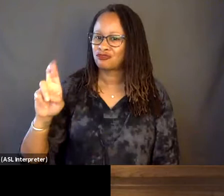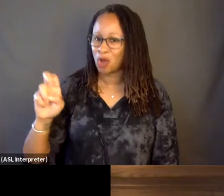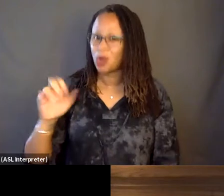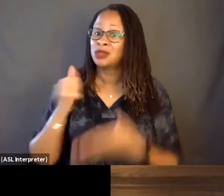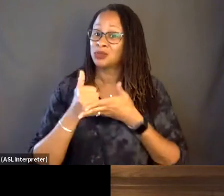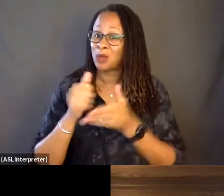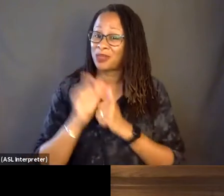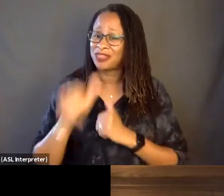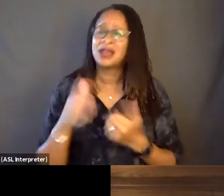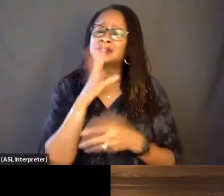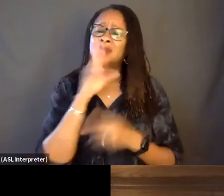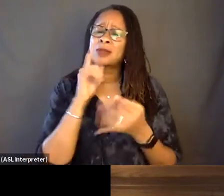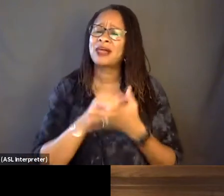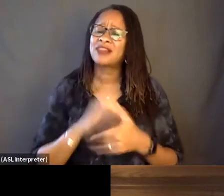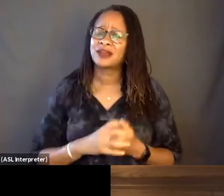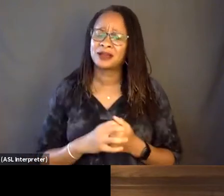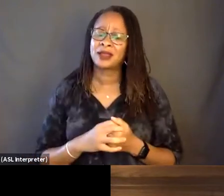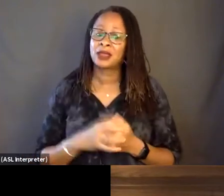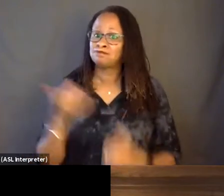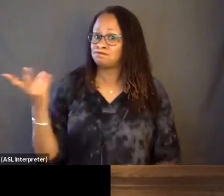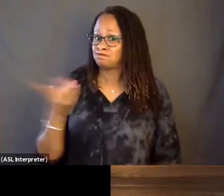Talk about that. I mean, you two had to figure out